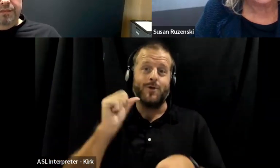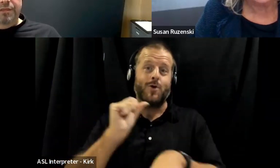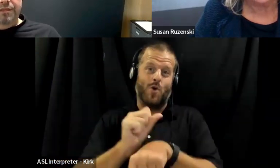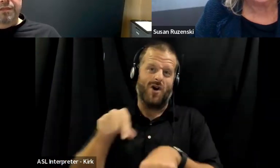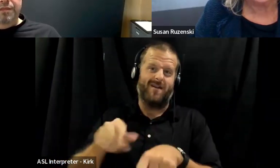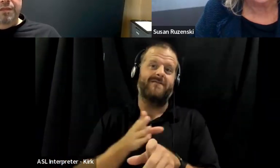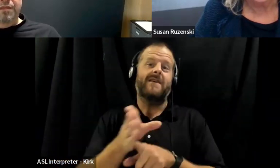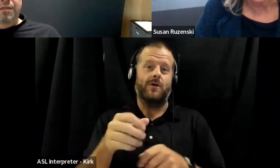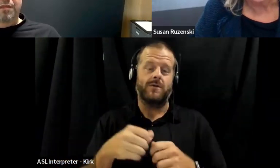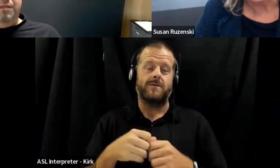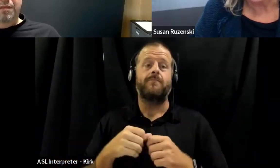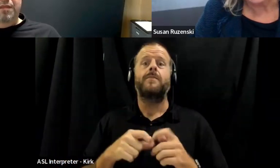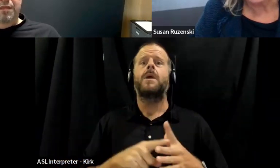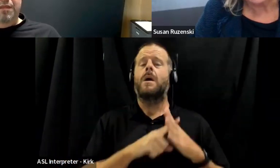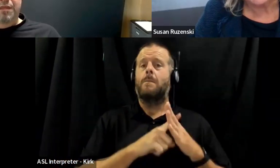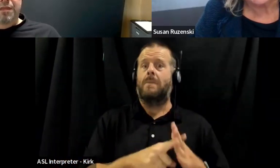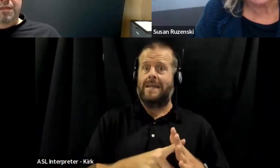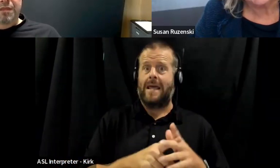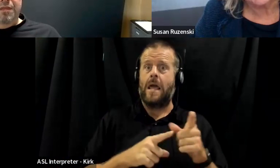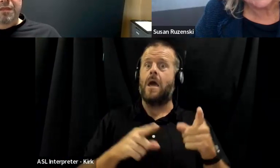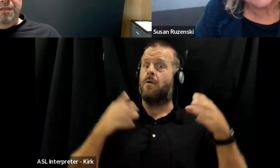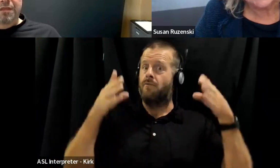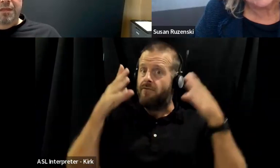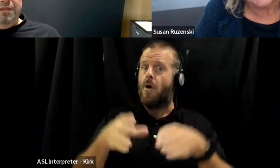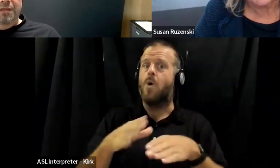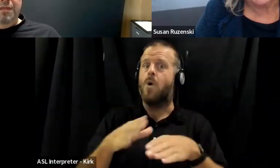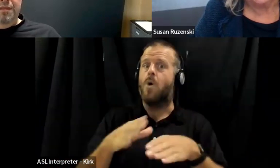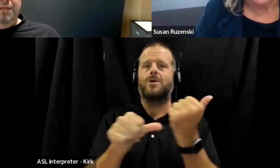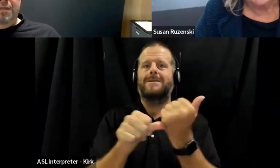and he began his focus on assistive technology